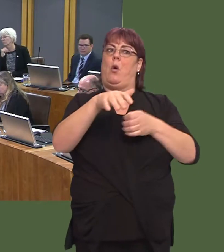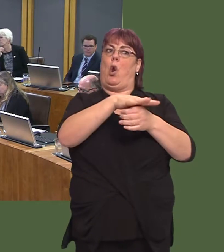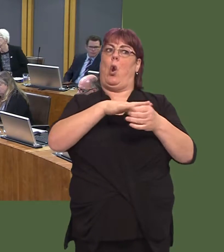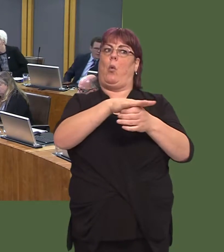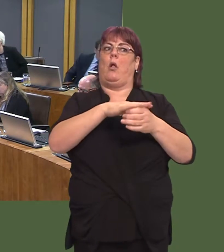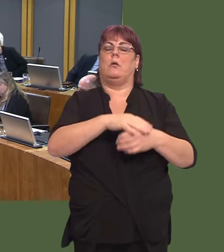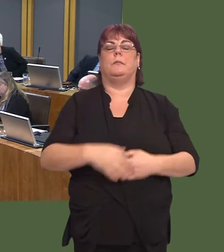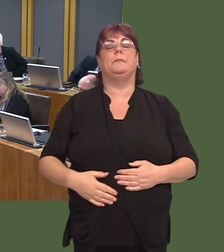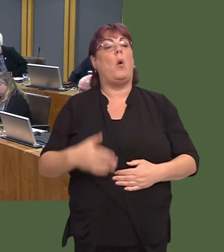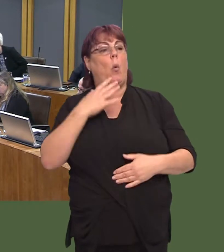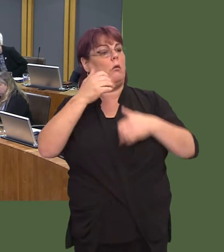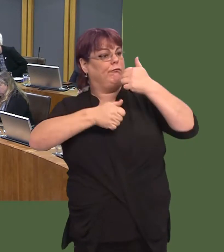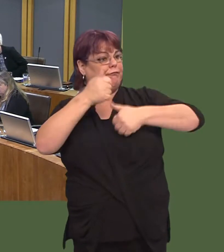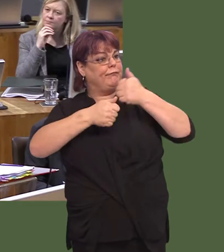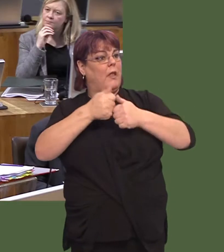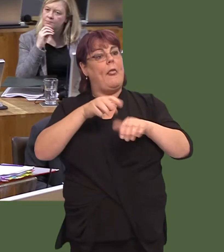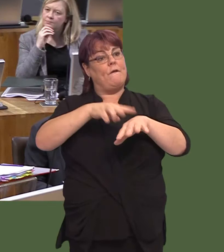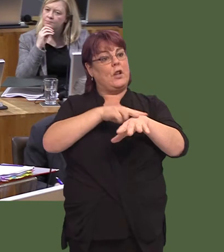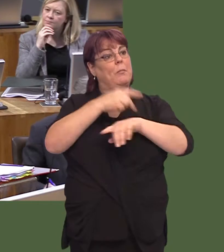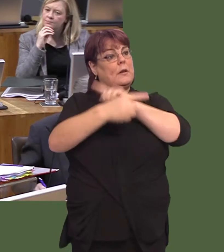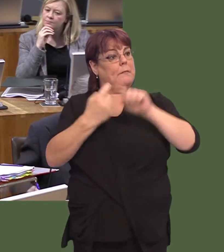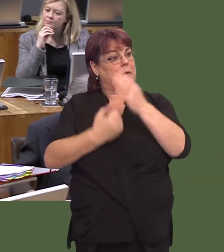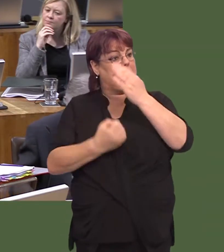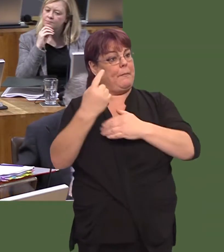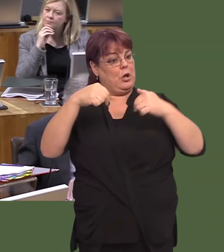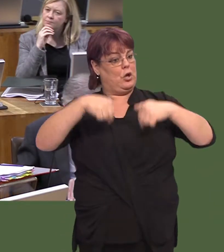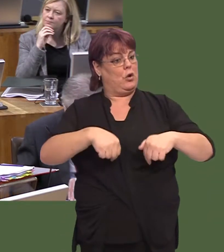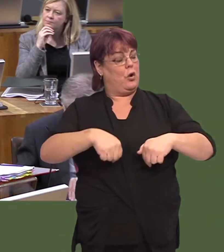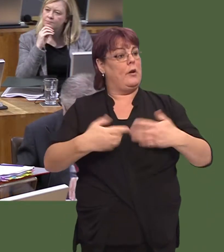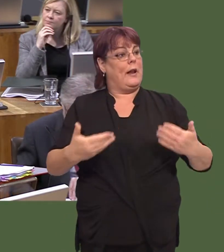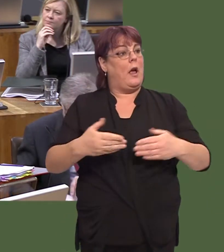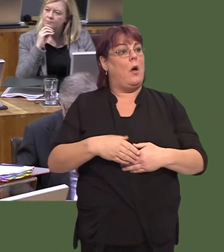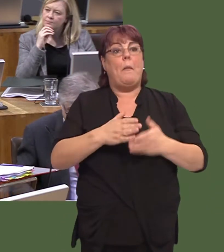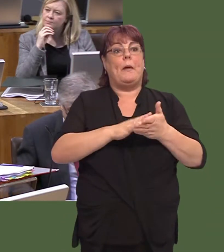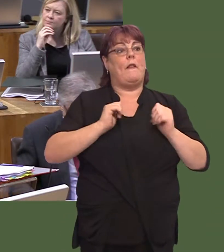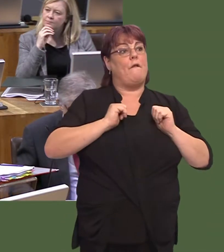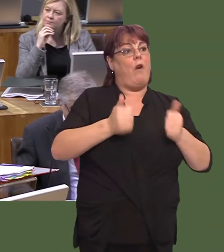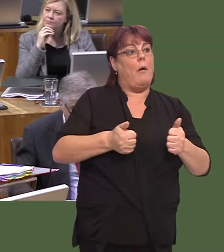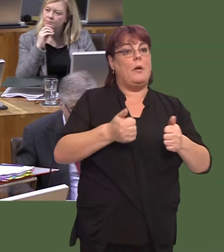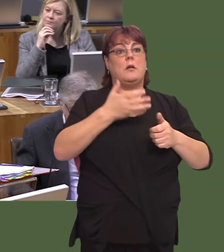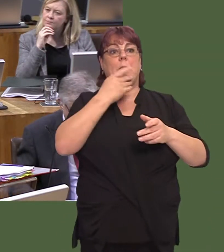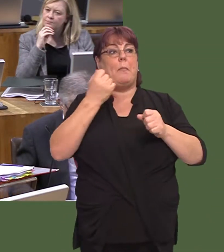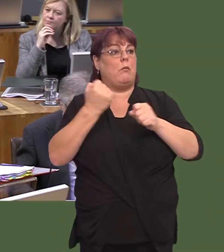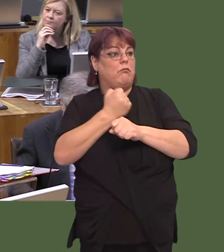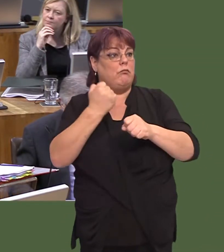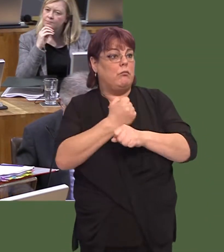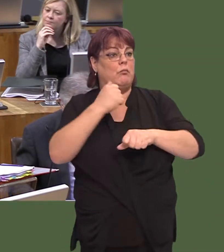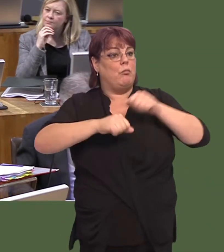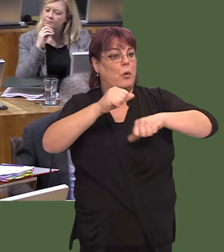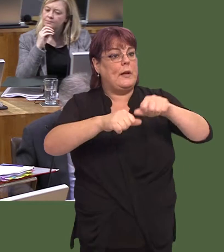Pierhead building as we speak? It brings together farmers, retailers, processors and Government, looking at the supply chain and how we can raise vegetable production.